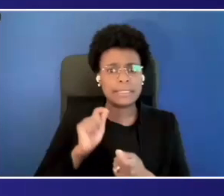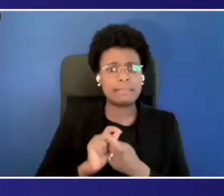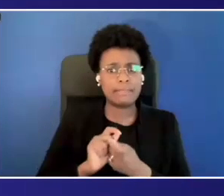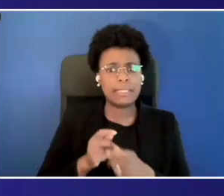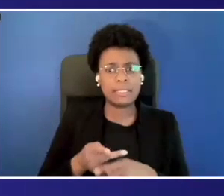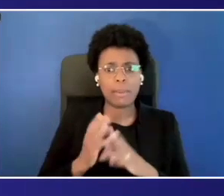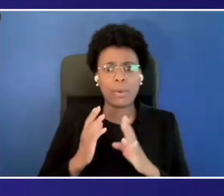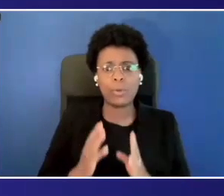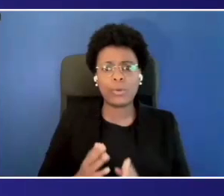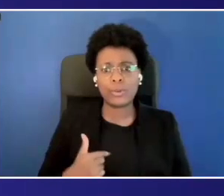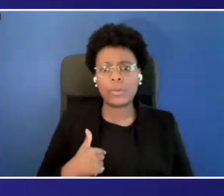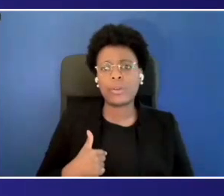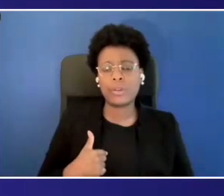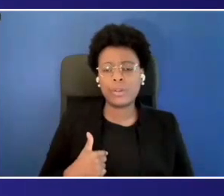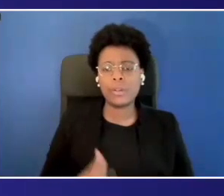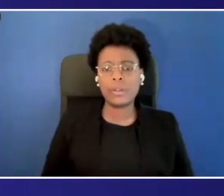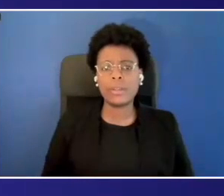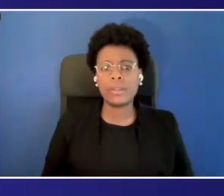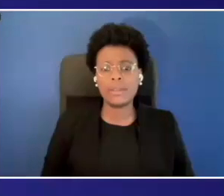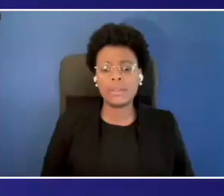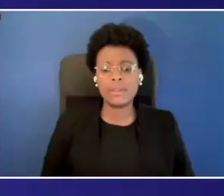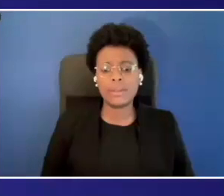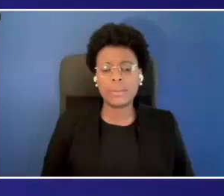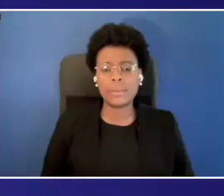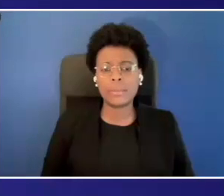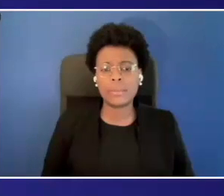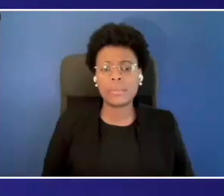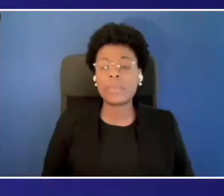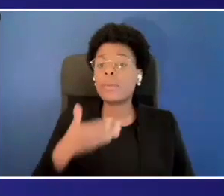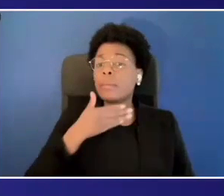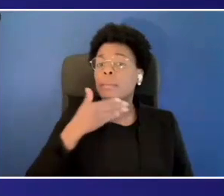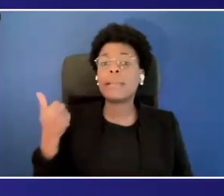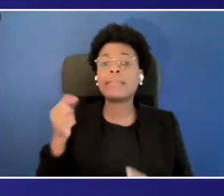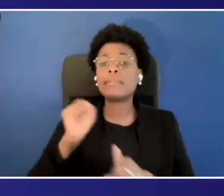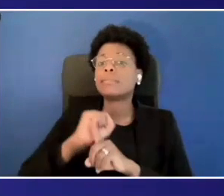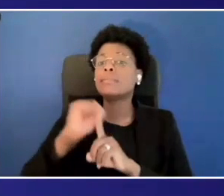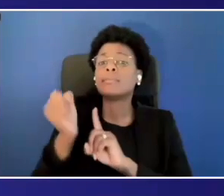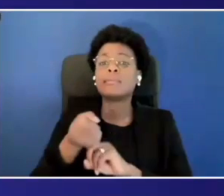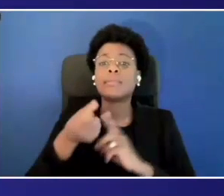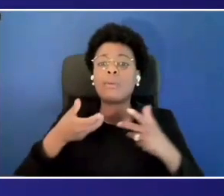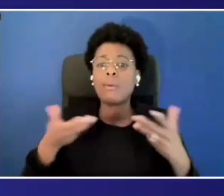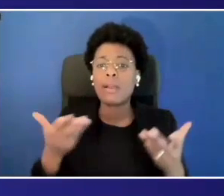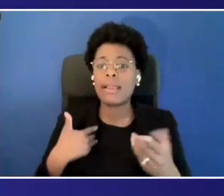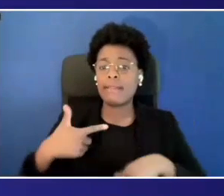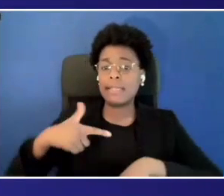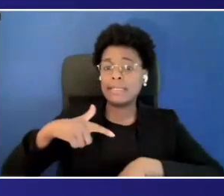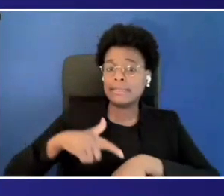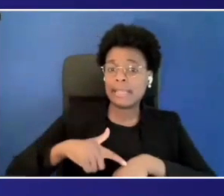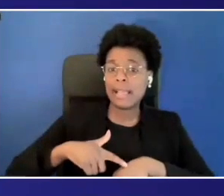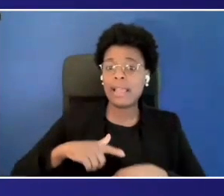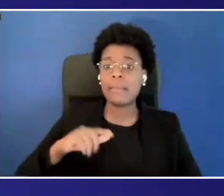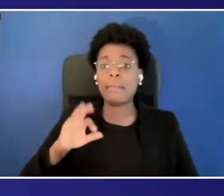So either The best scenario is having our time and forbearance count. So what's our forgiveness?